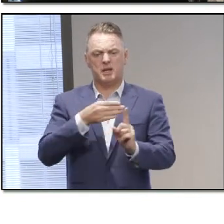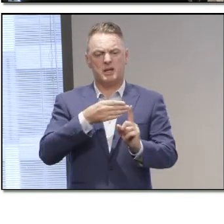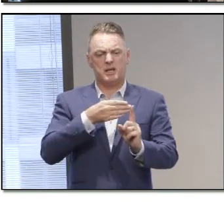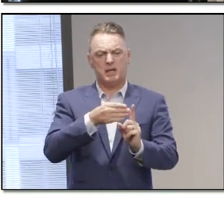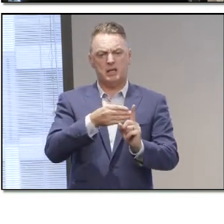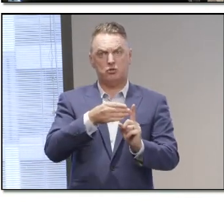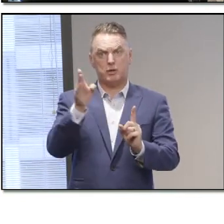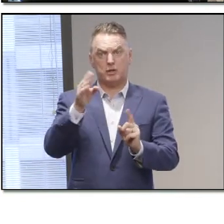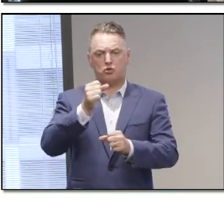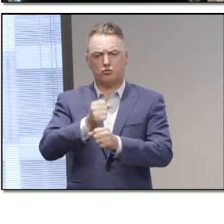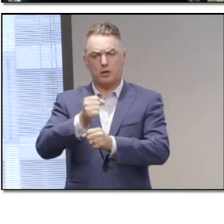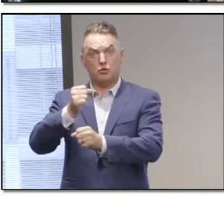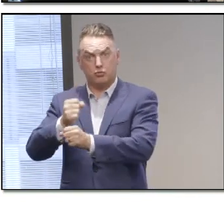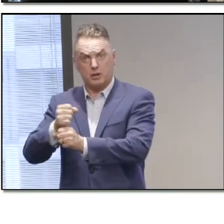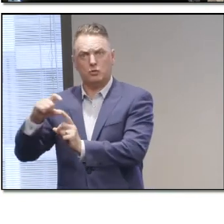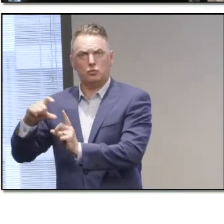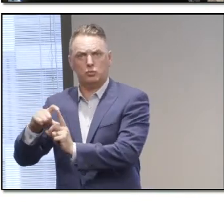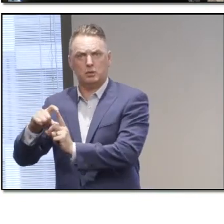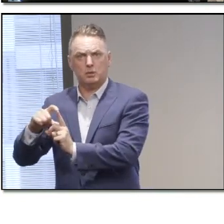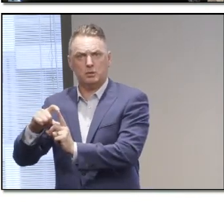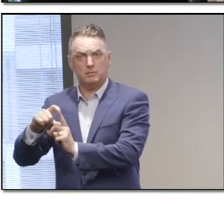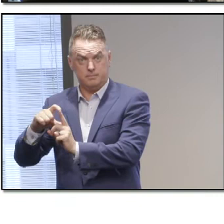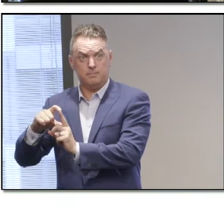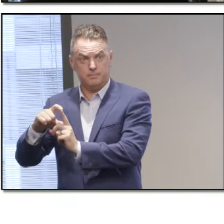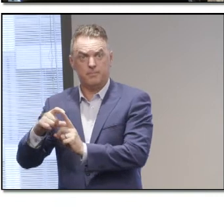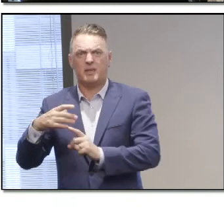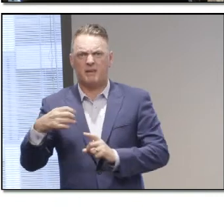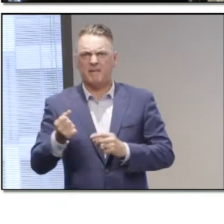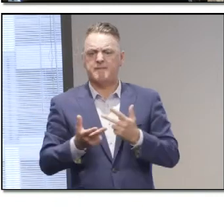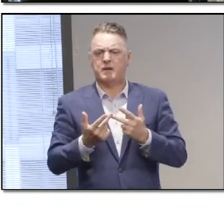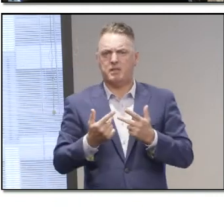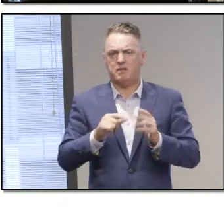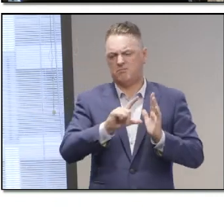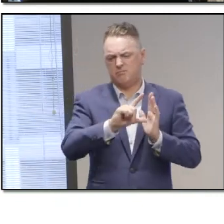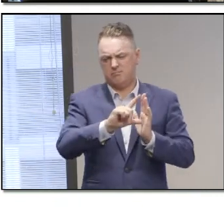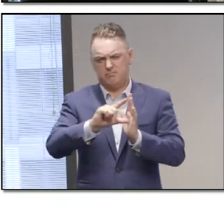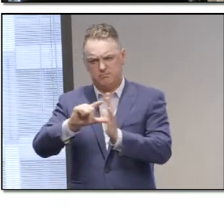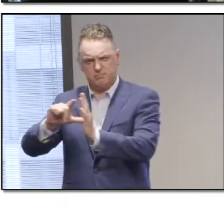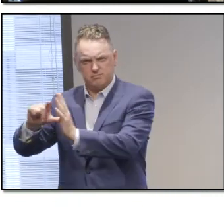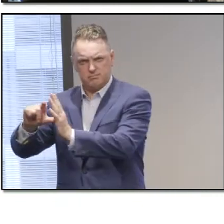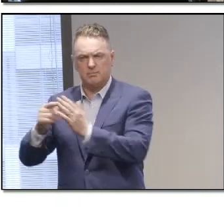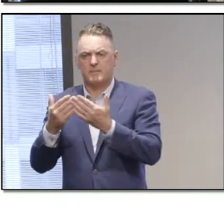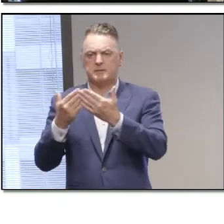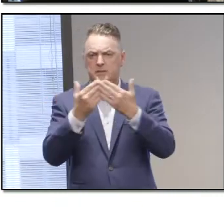great-granddaughter. There are epidemiological studies that talk about transgenerational